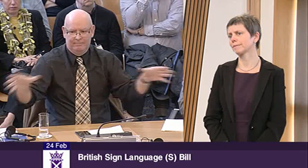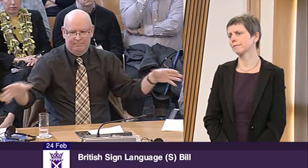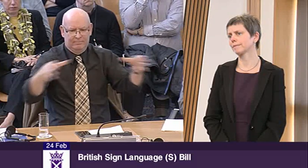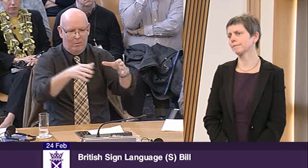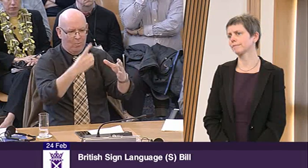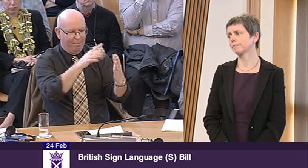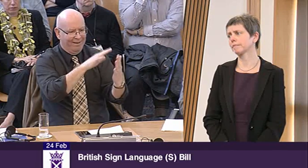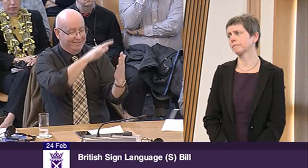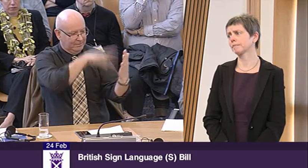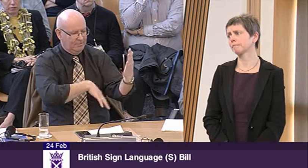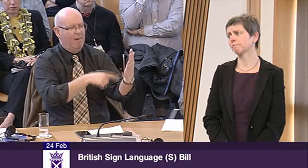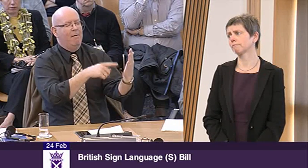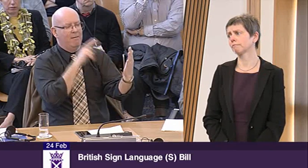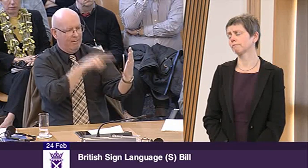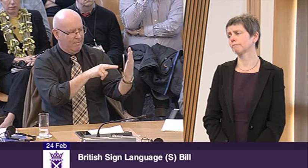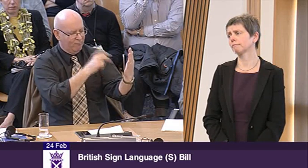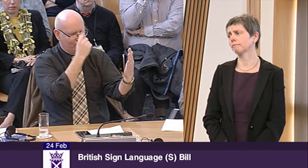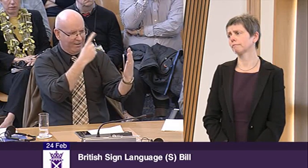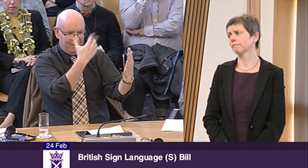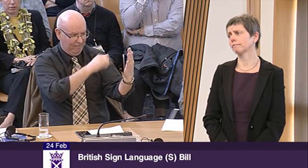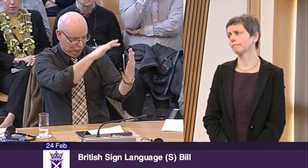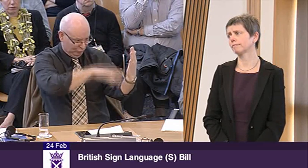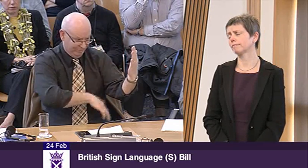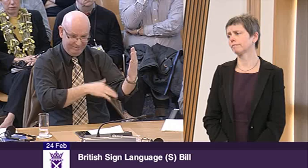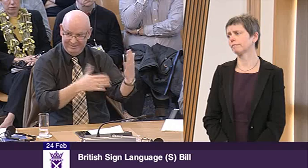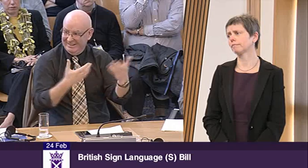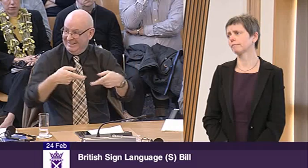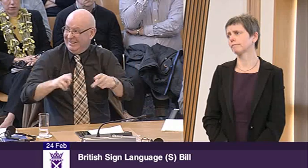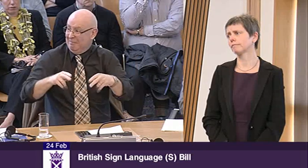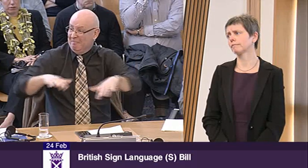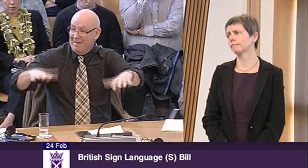onerous financial responsibilities and it might just give clarity and focus in a centralised